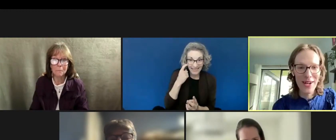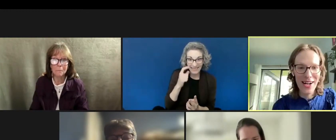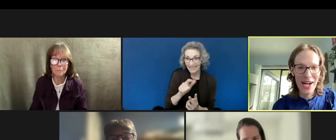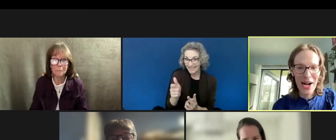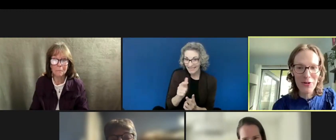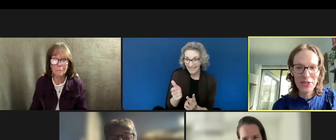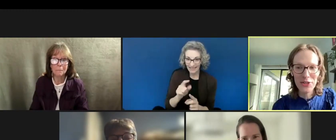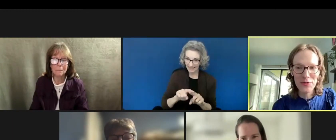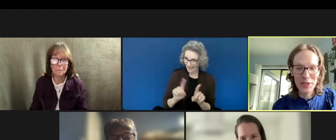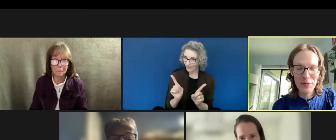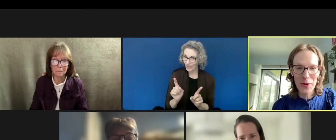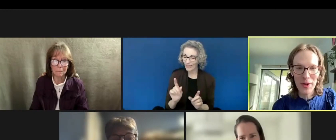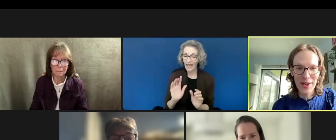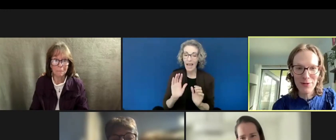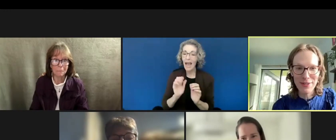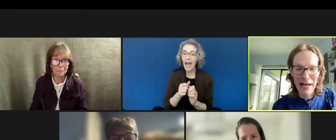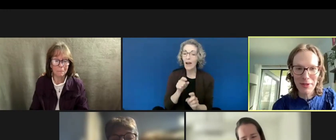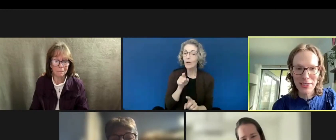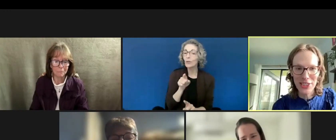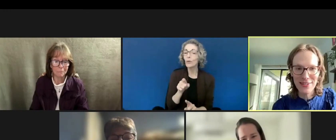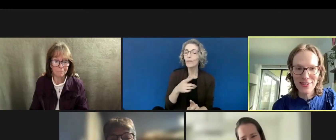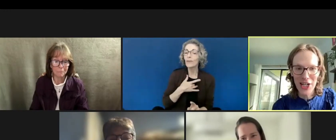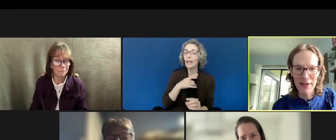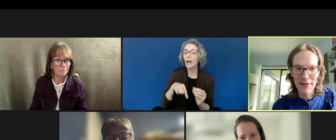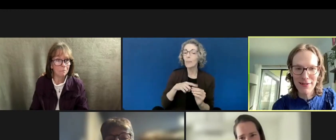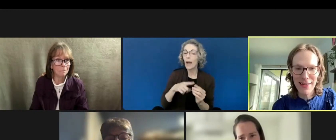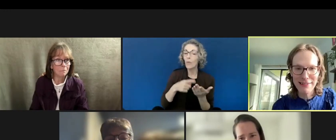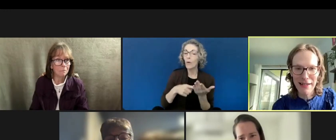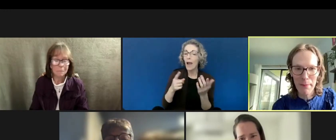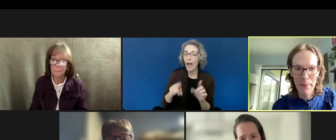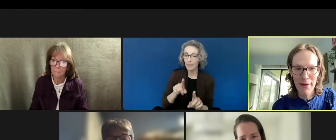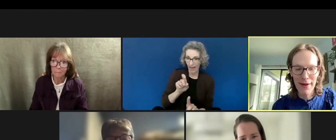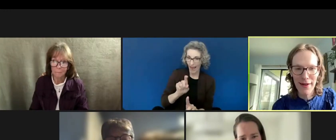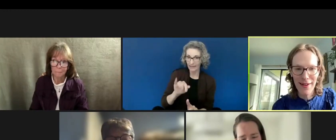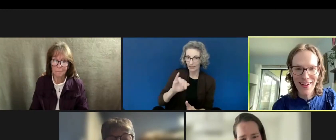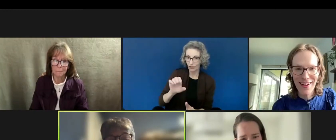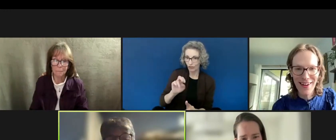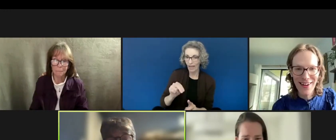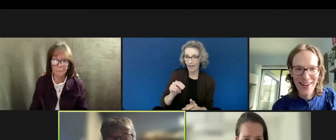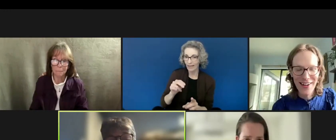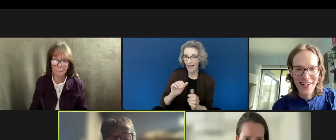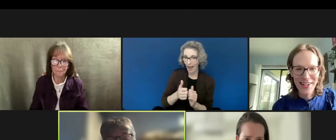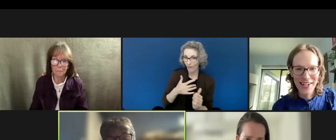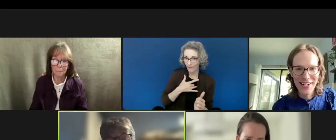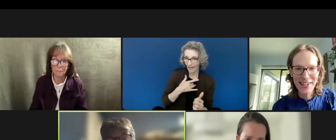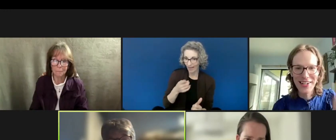How did you feel about what was happening Jen, that time? All right, it was much better.